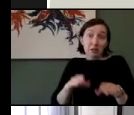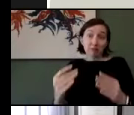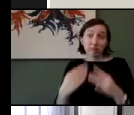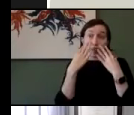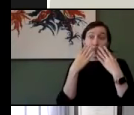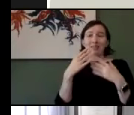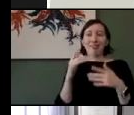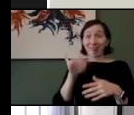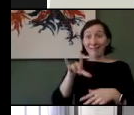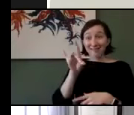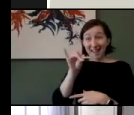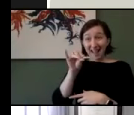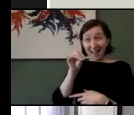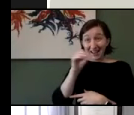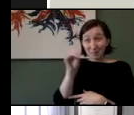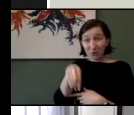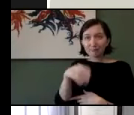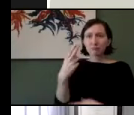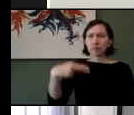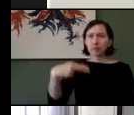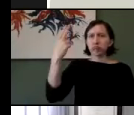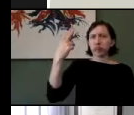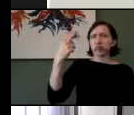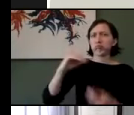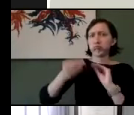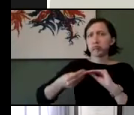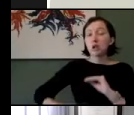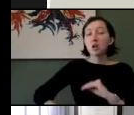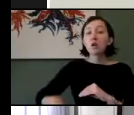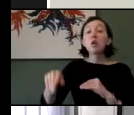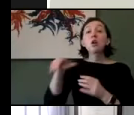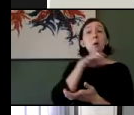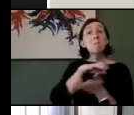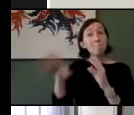Combined with handwashing and social distancing the reduction is even greater.